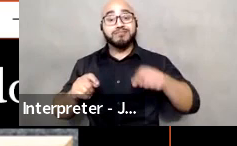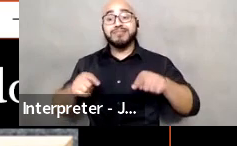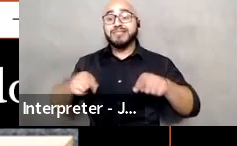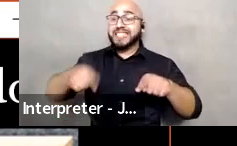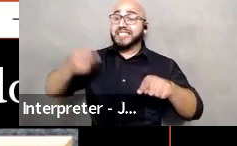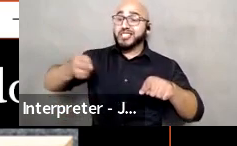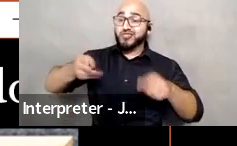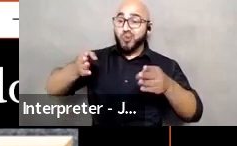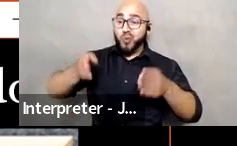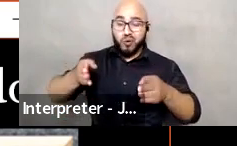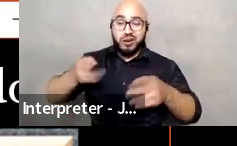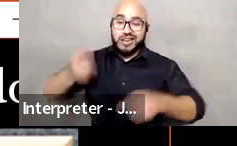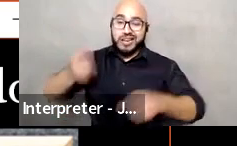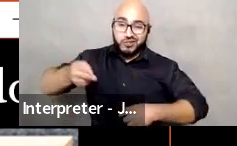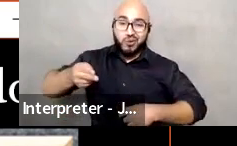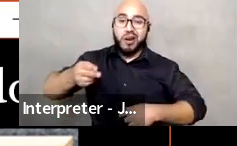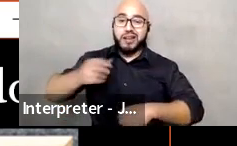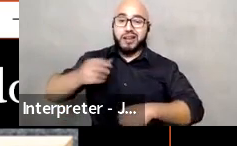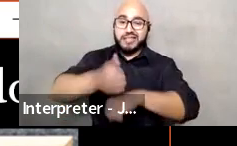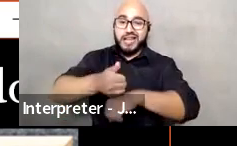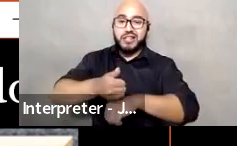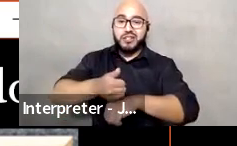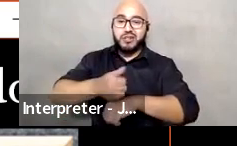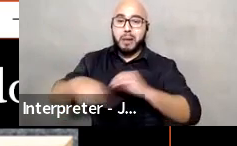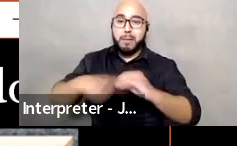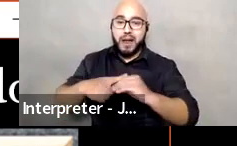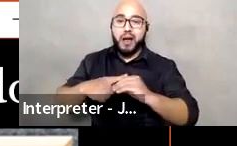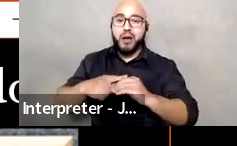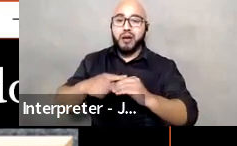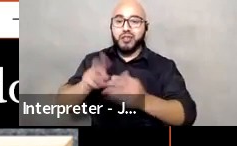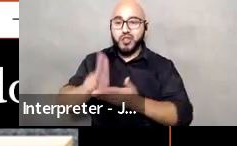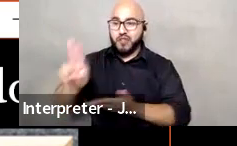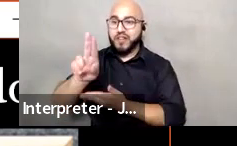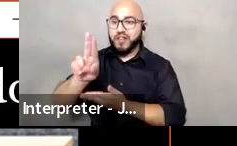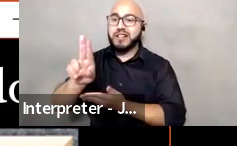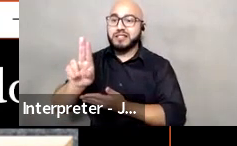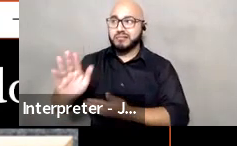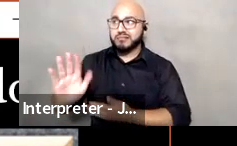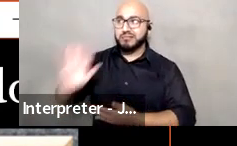University's divisive past. Today, the. University of Mississippi draws from that past.